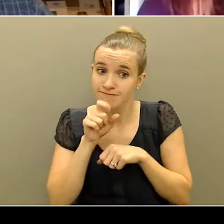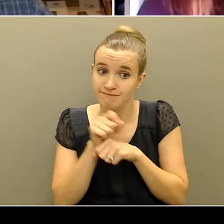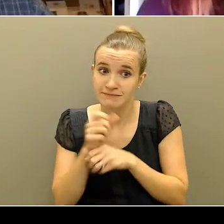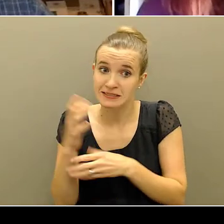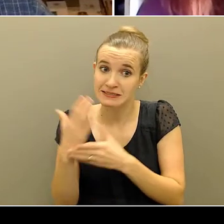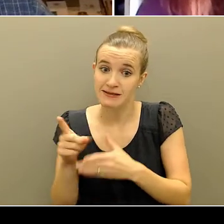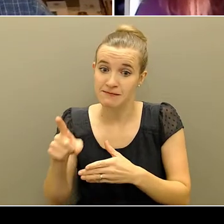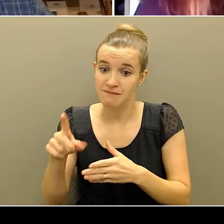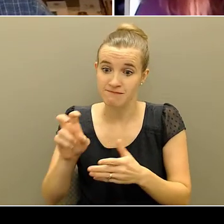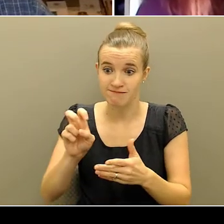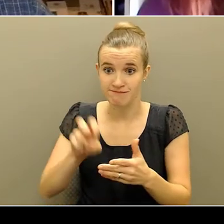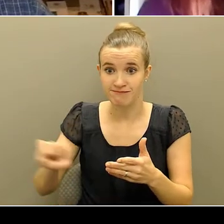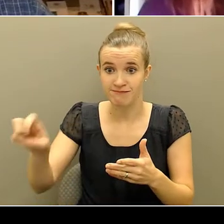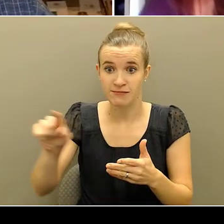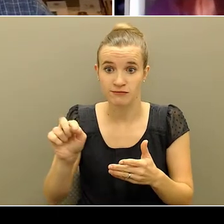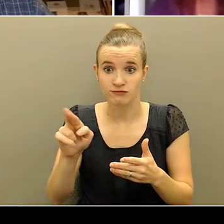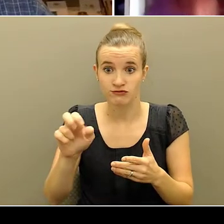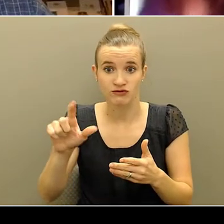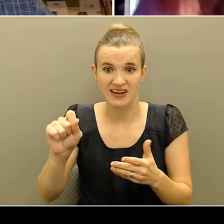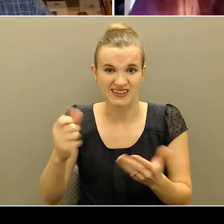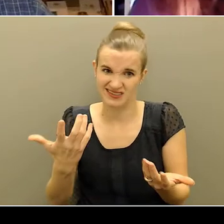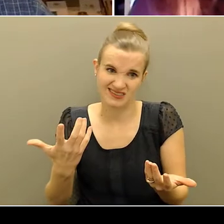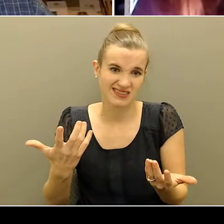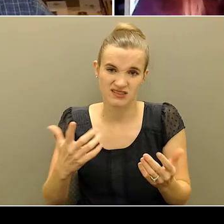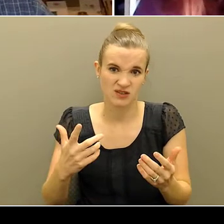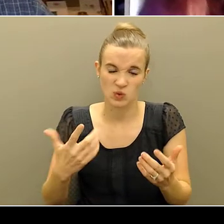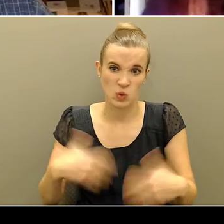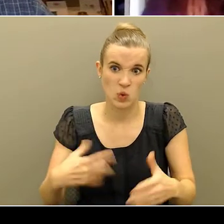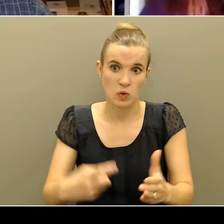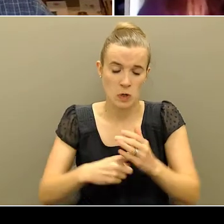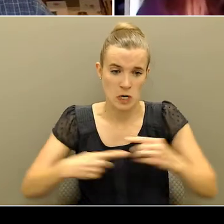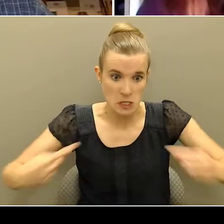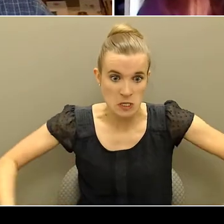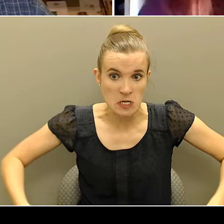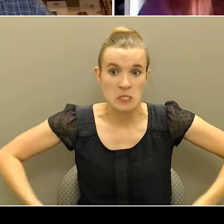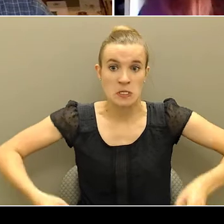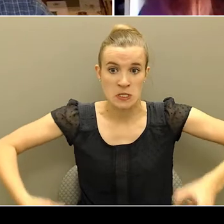just aligned. I've been trying, trying to go to New Zealand for a couple of